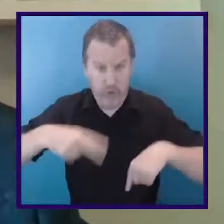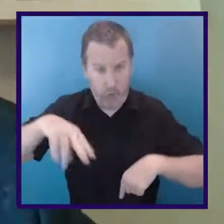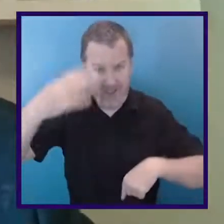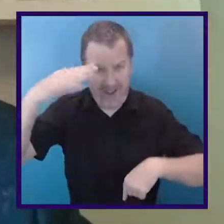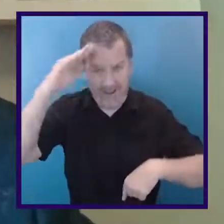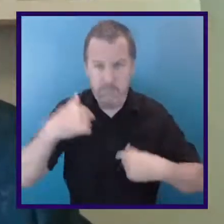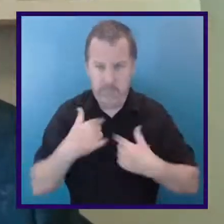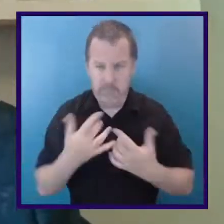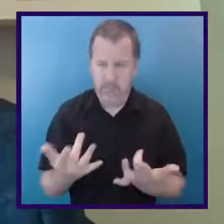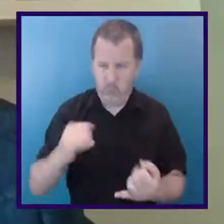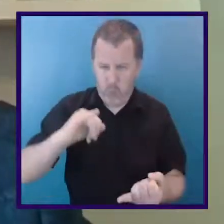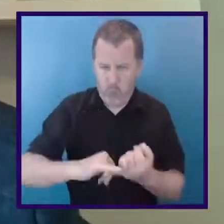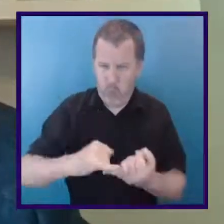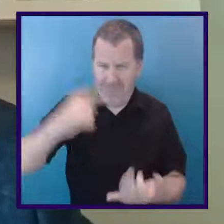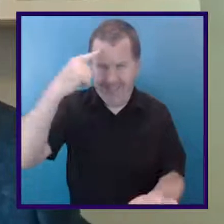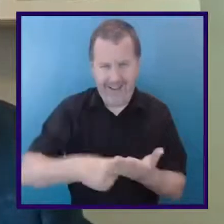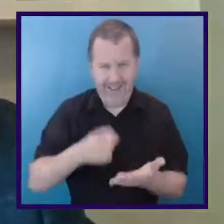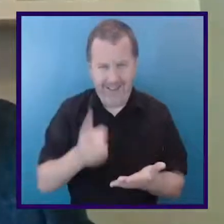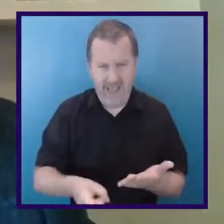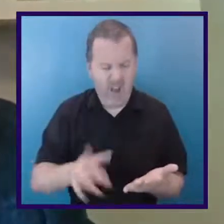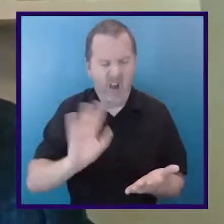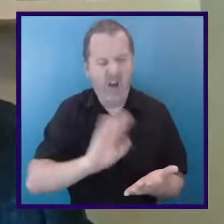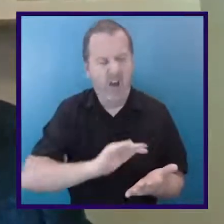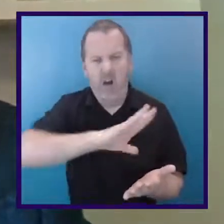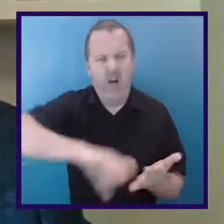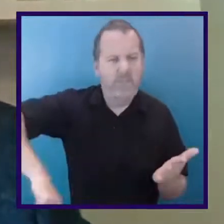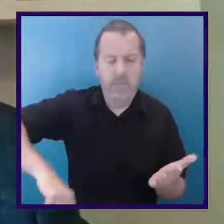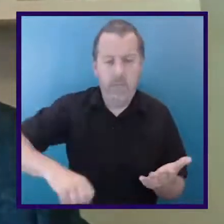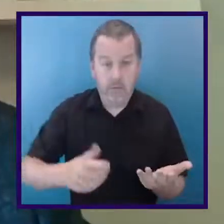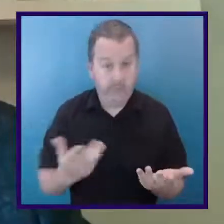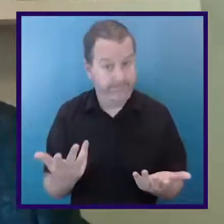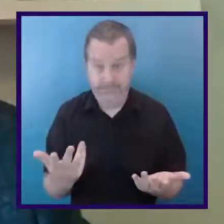And as a linguist I will be questioning who approved this decision because it really is